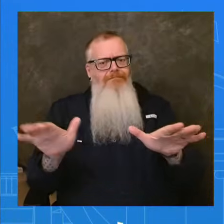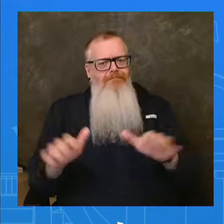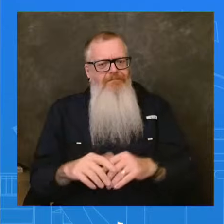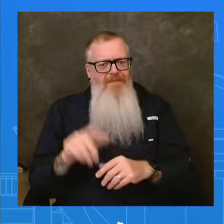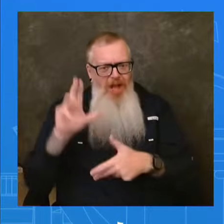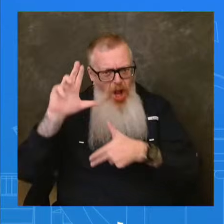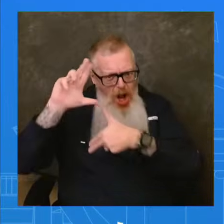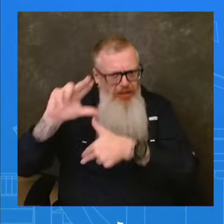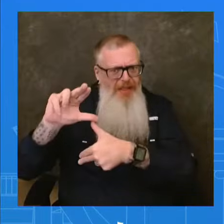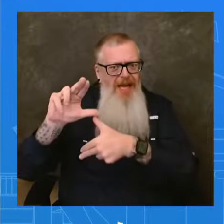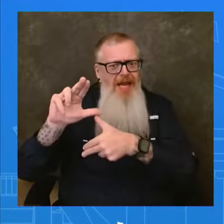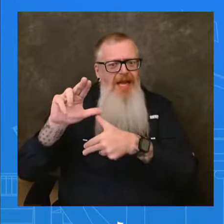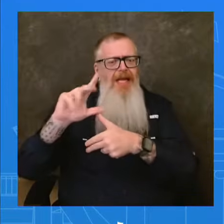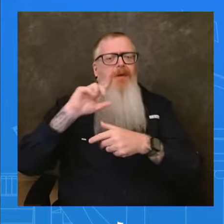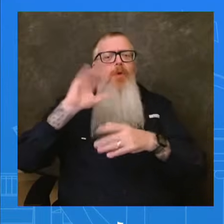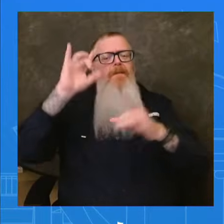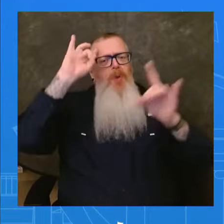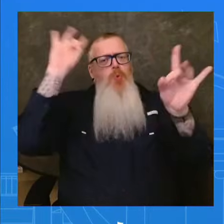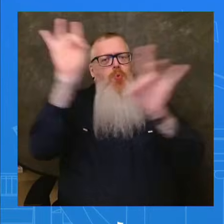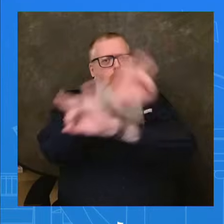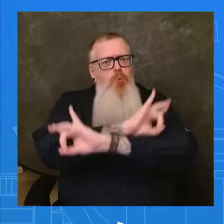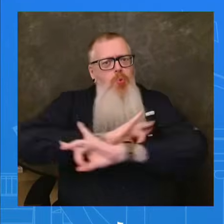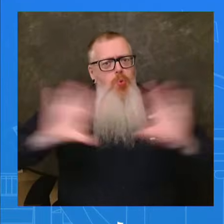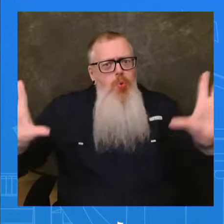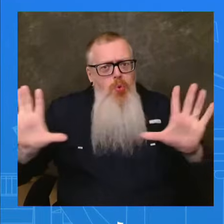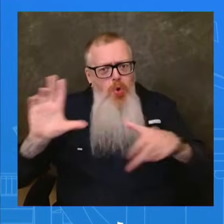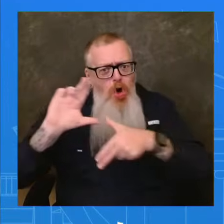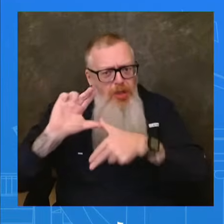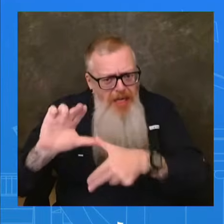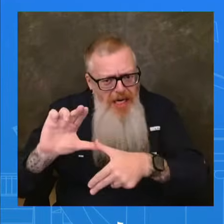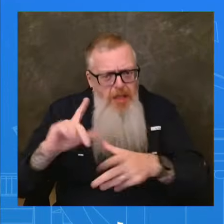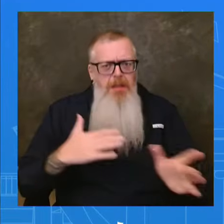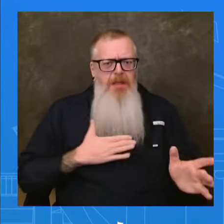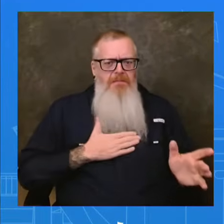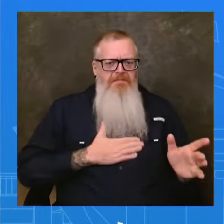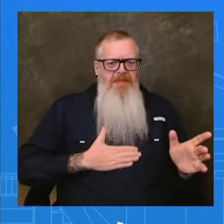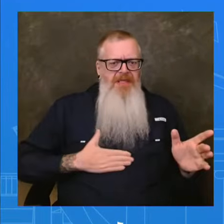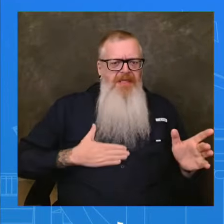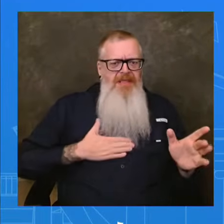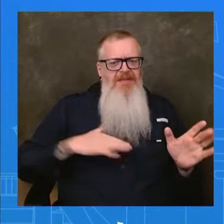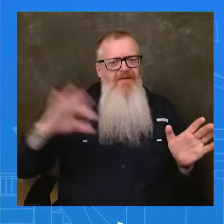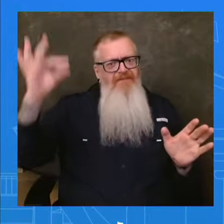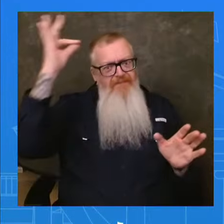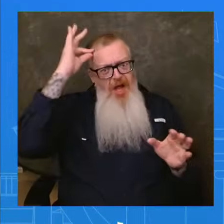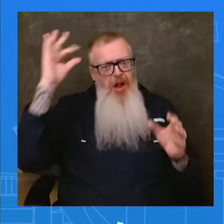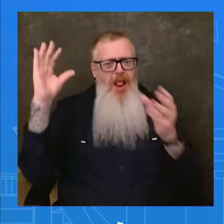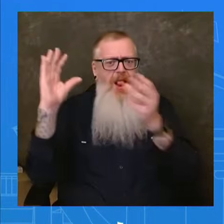We urge everyone to listen to local officials and, if you are told to evacuate, do so --